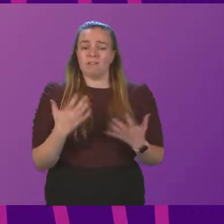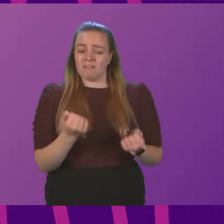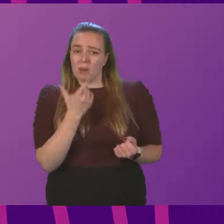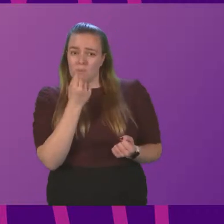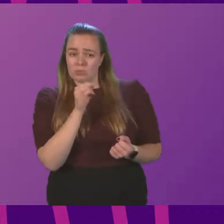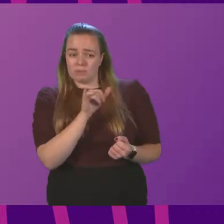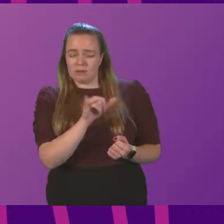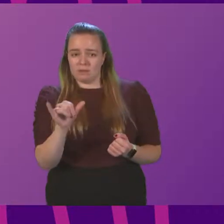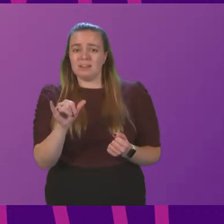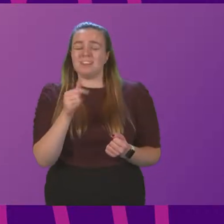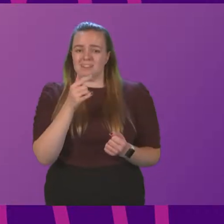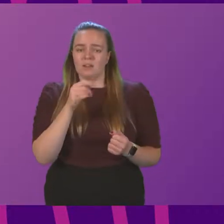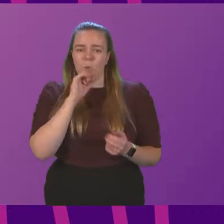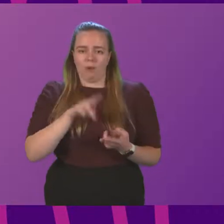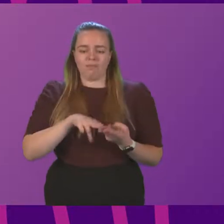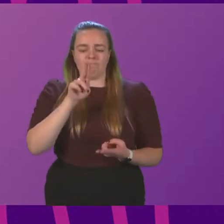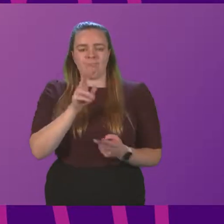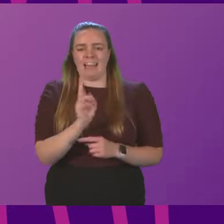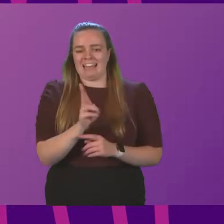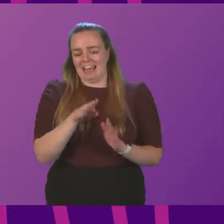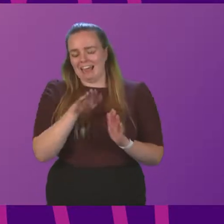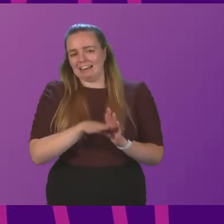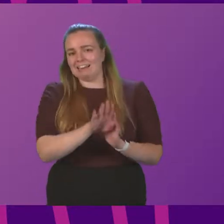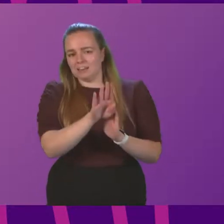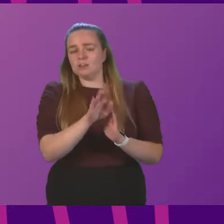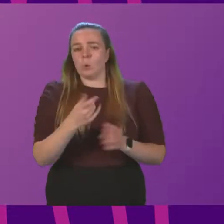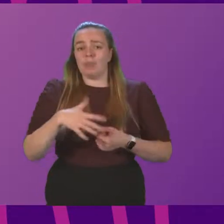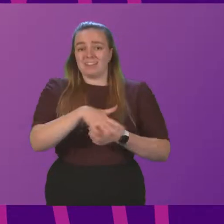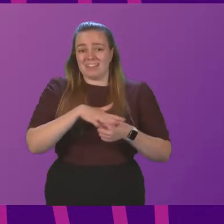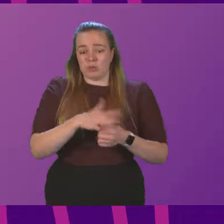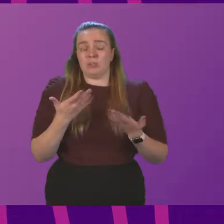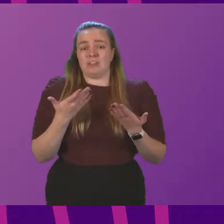numbers may increase again hereafter, so the situation remains precarious.